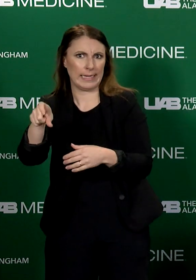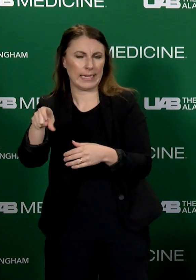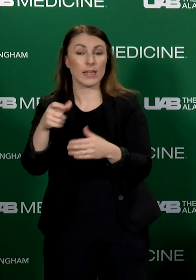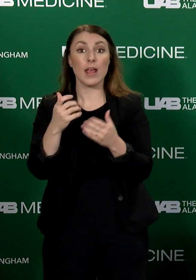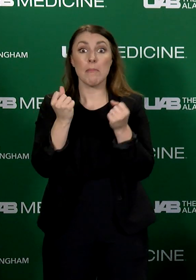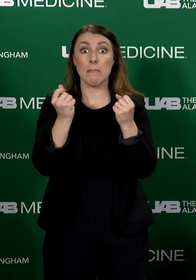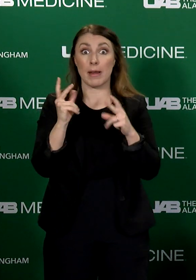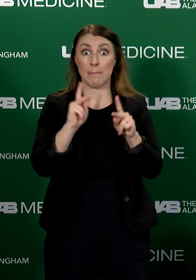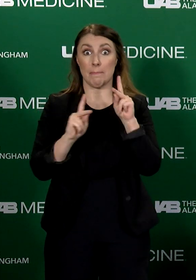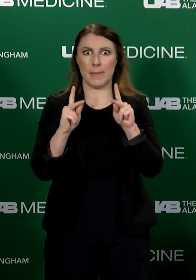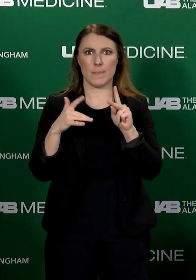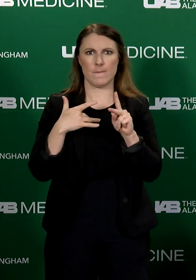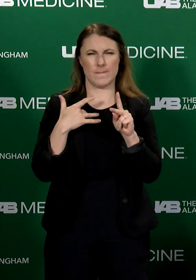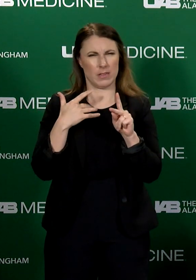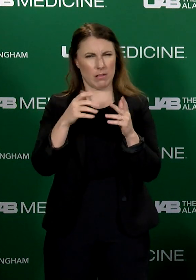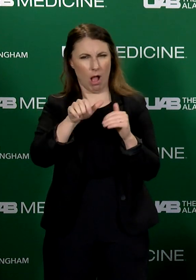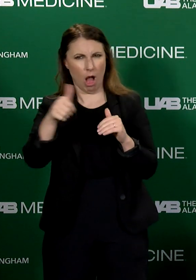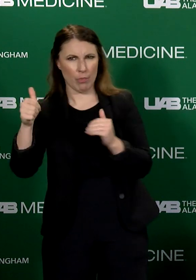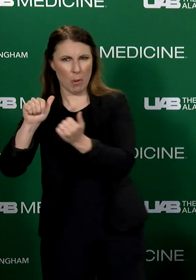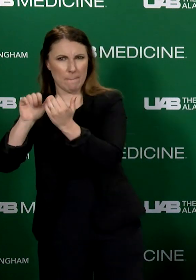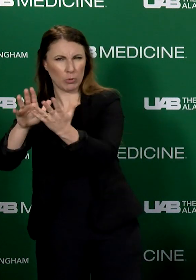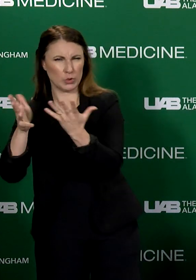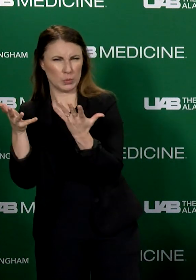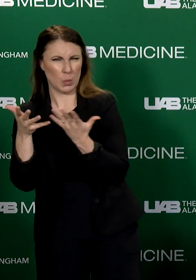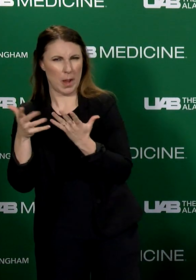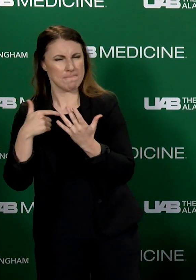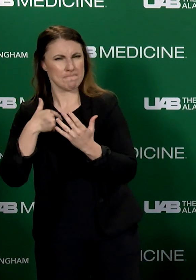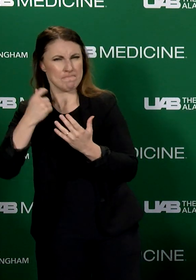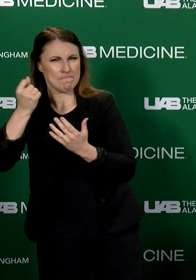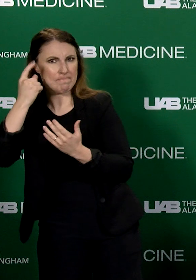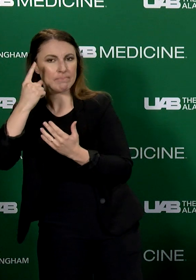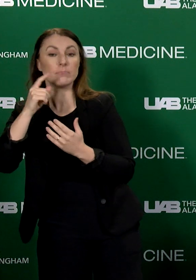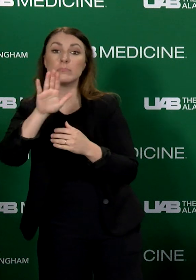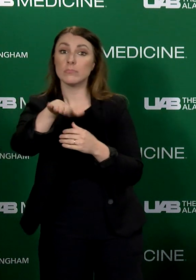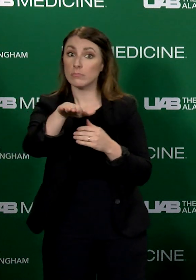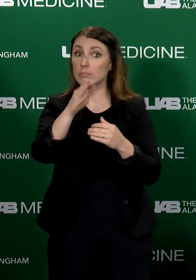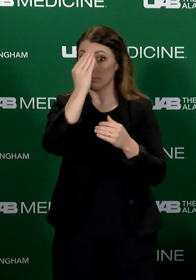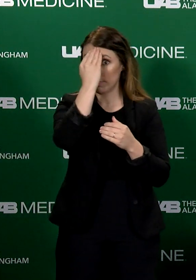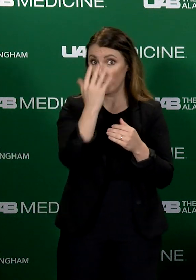alternate approaches I want to let you all know that the community has been